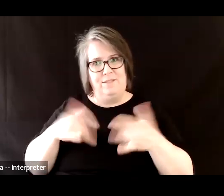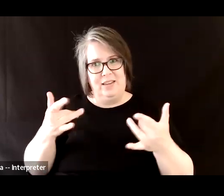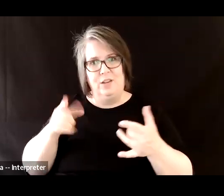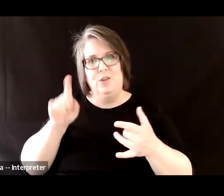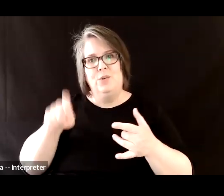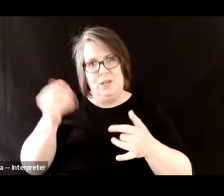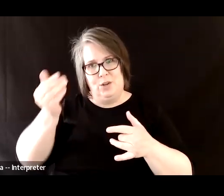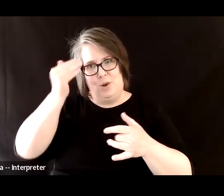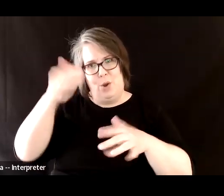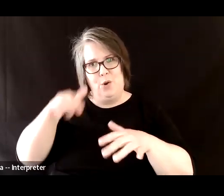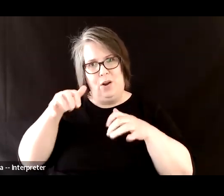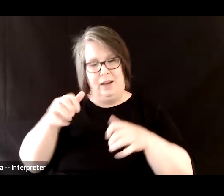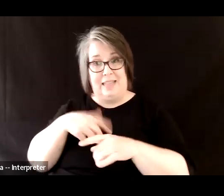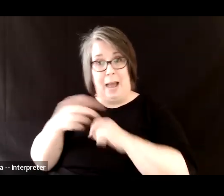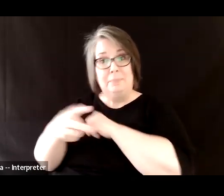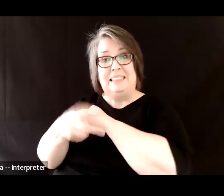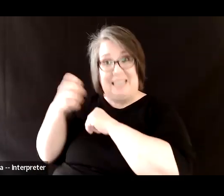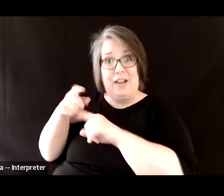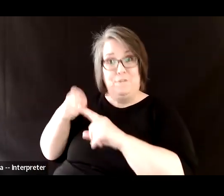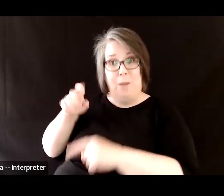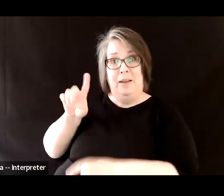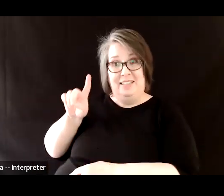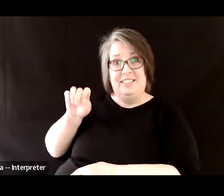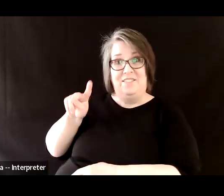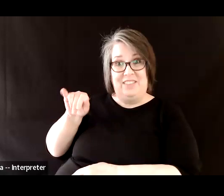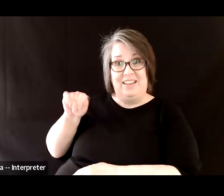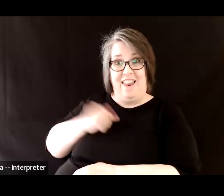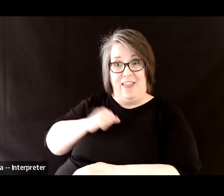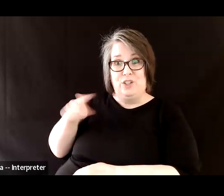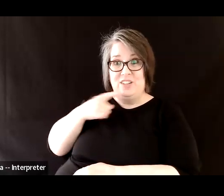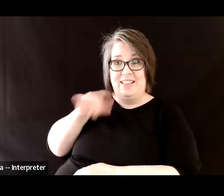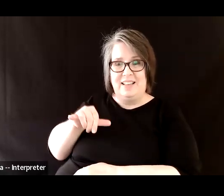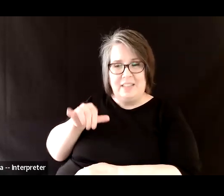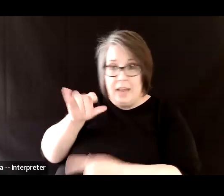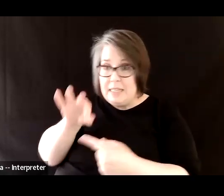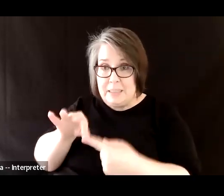stealing this from the feeder because I love this. She said especially if you don't know your audience or if it is